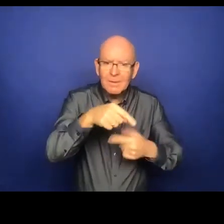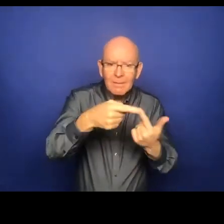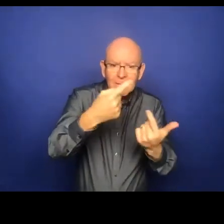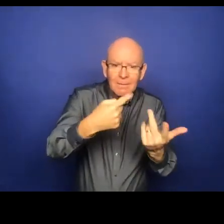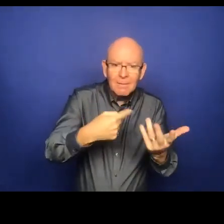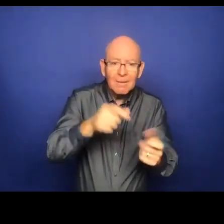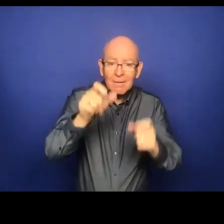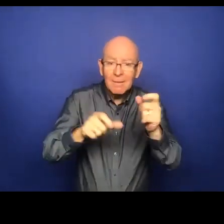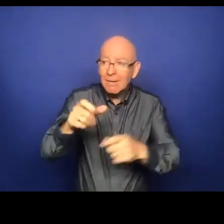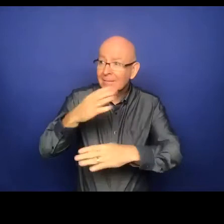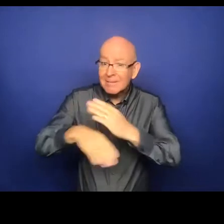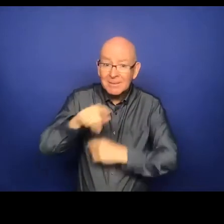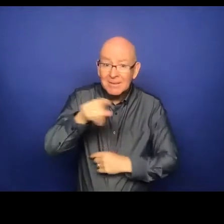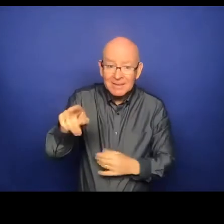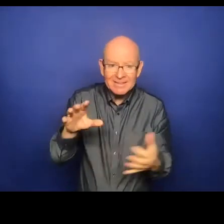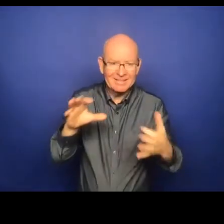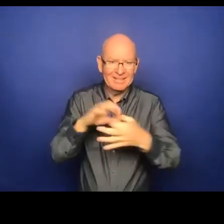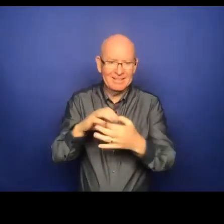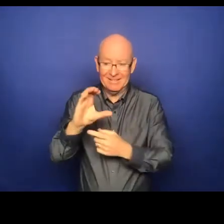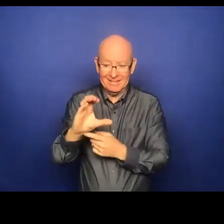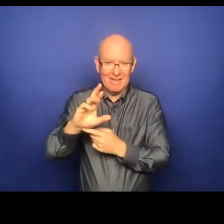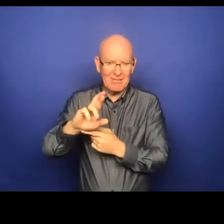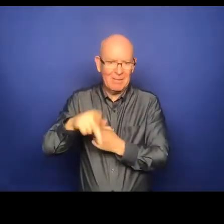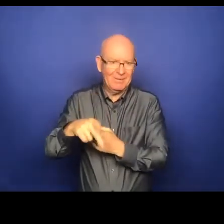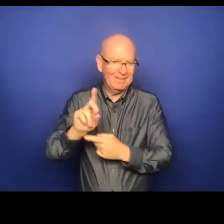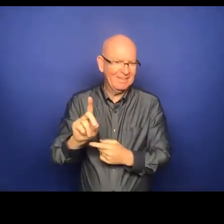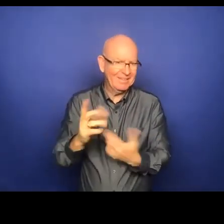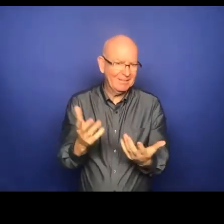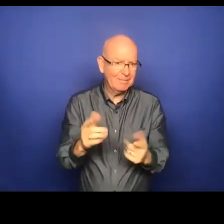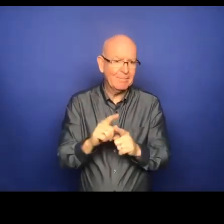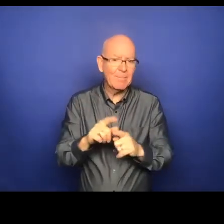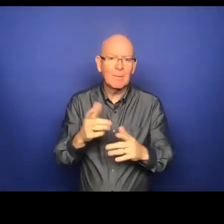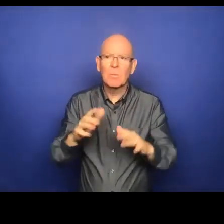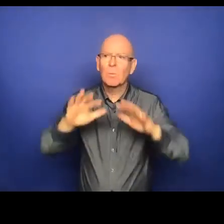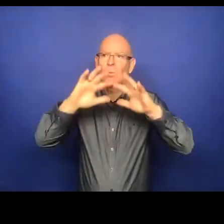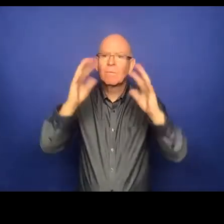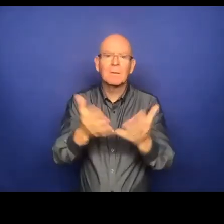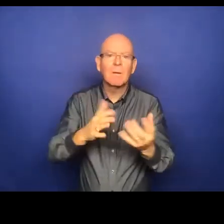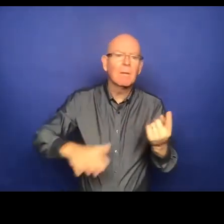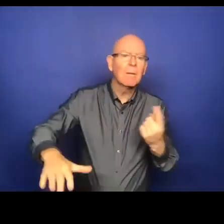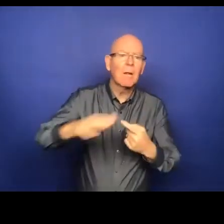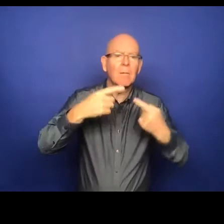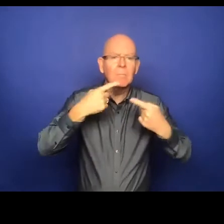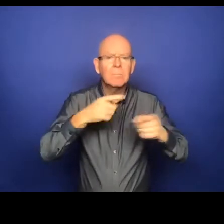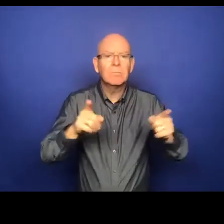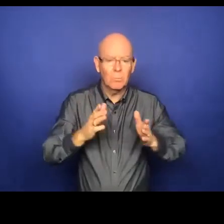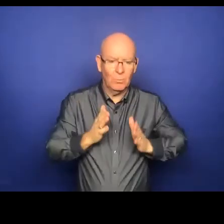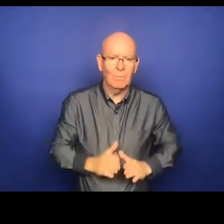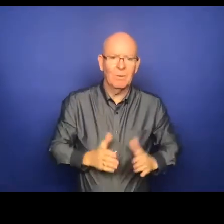, he is way ., regional and international